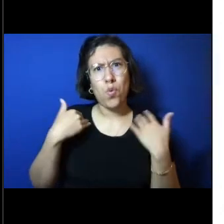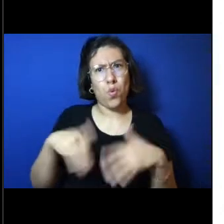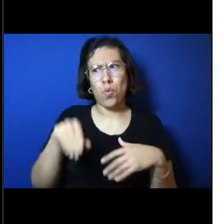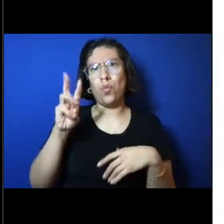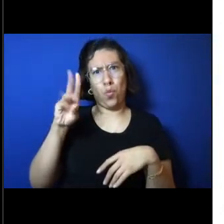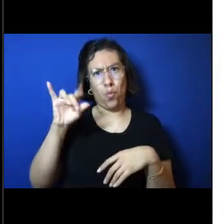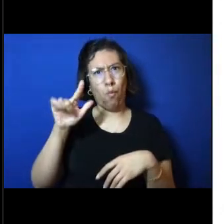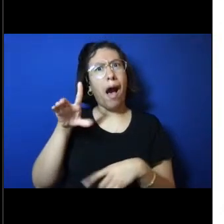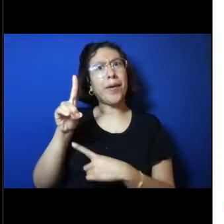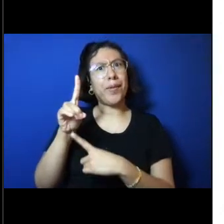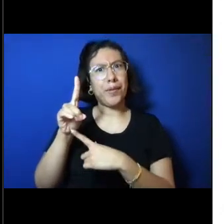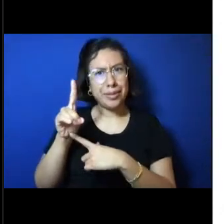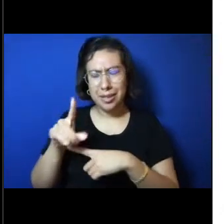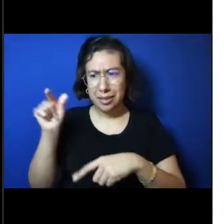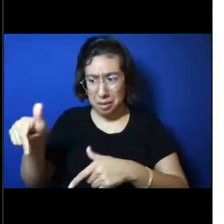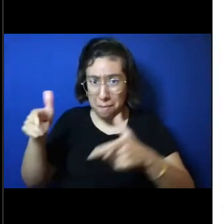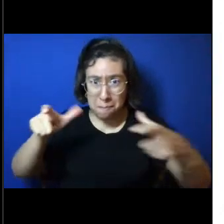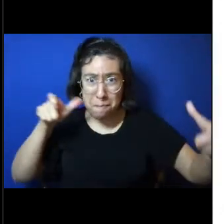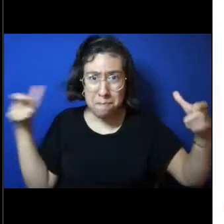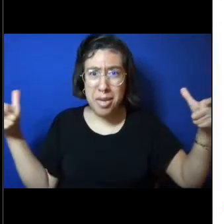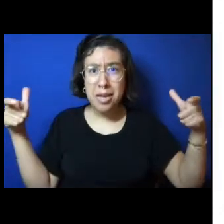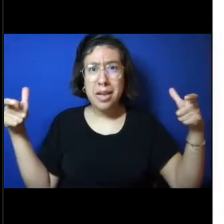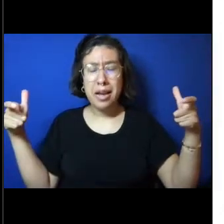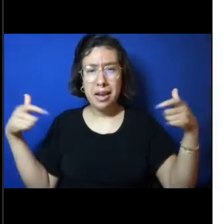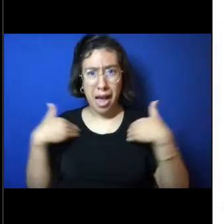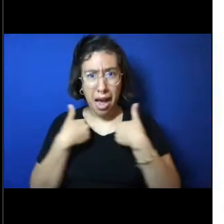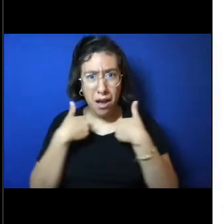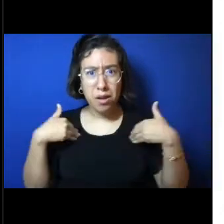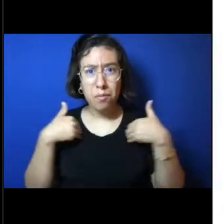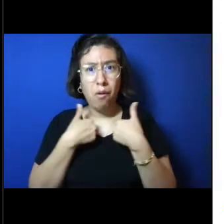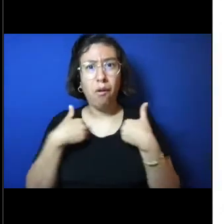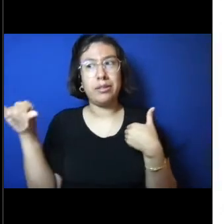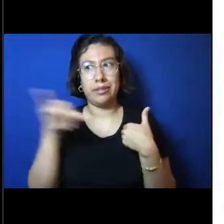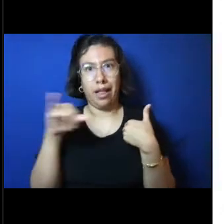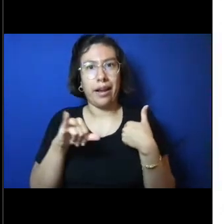But then something so big as well. It's like dealing with a living dinosaur.